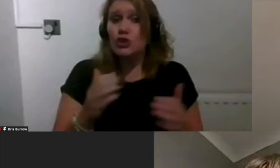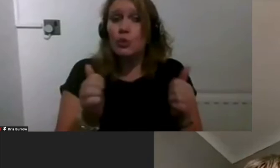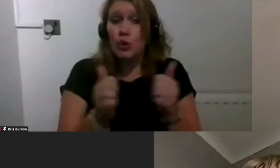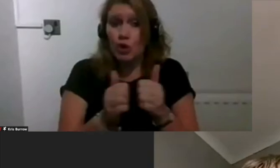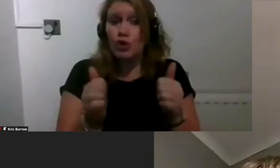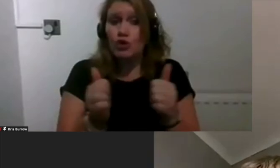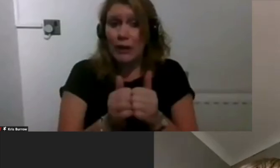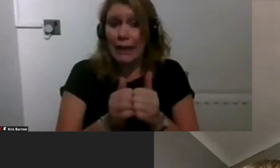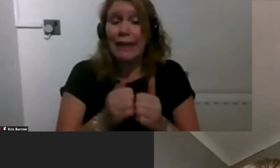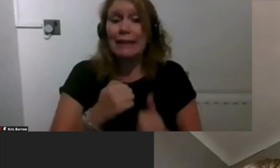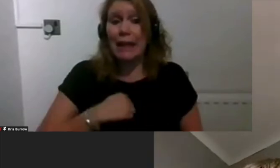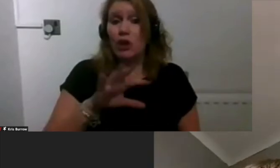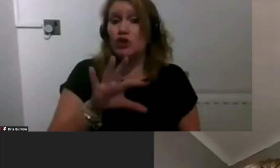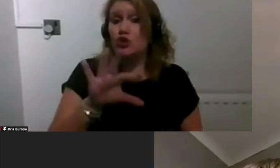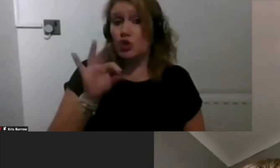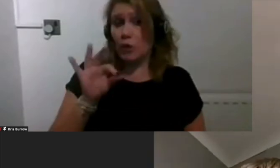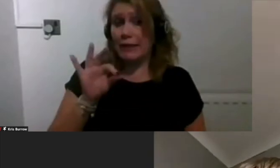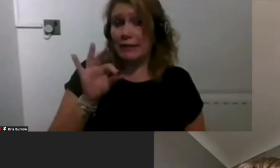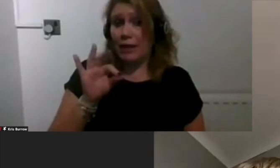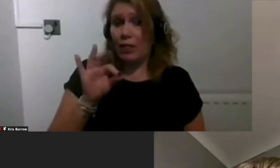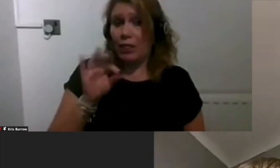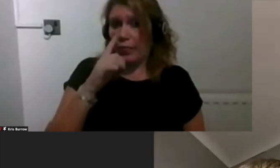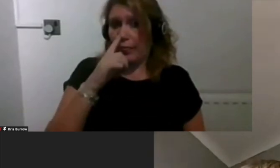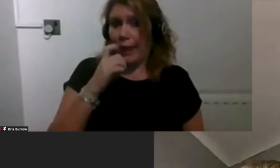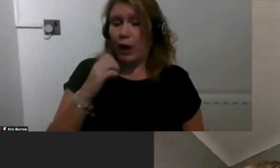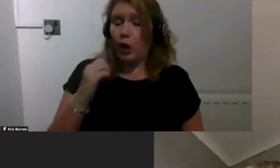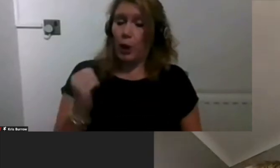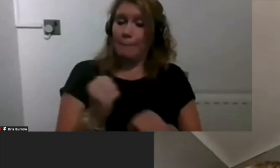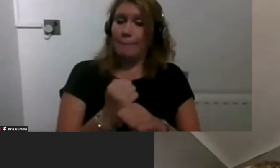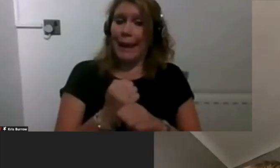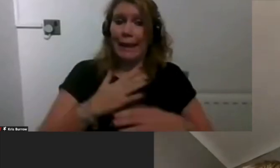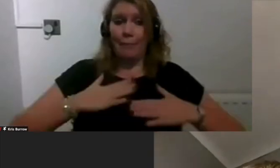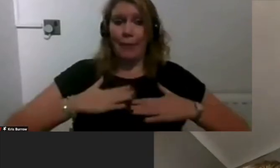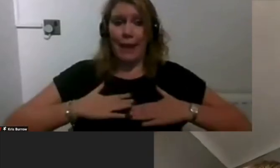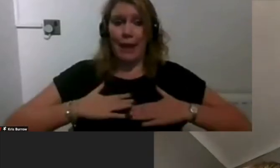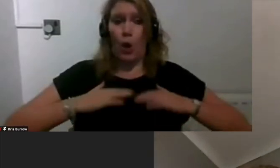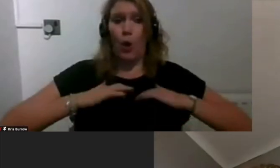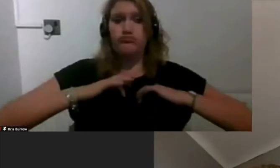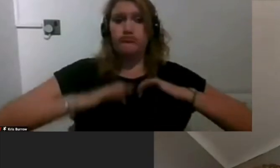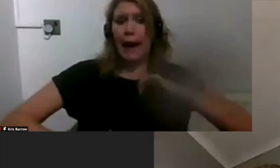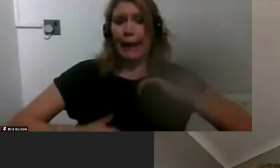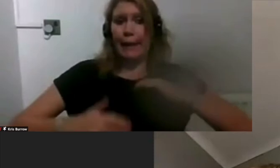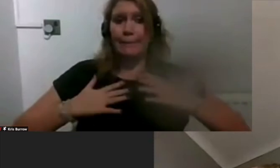I may never be back alive. This partial loss of control,